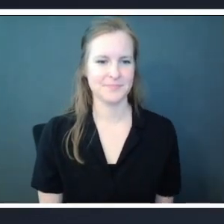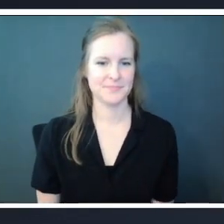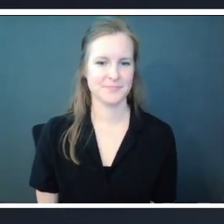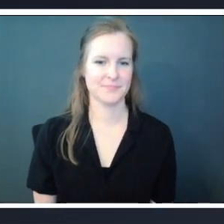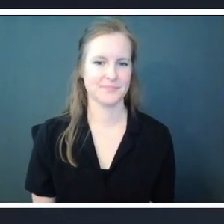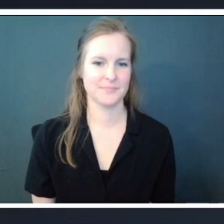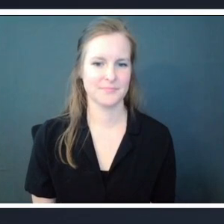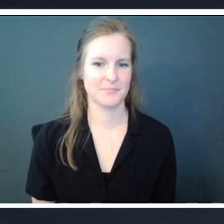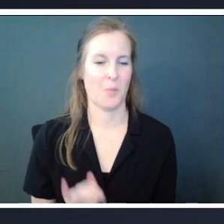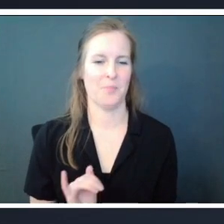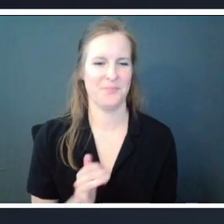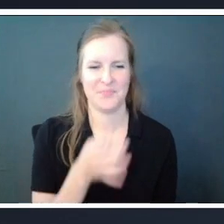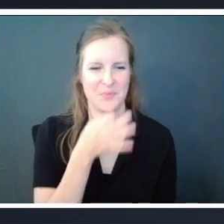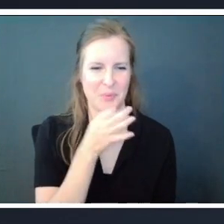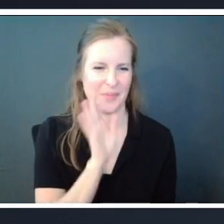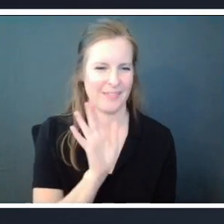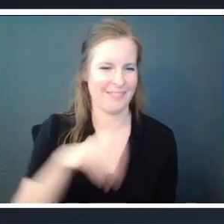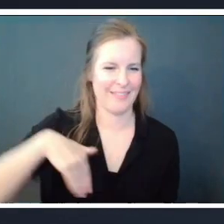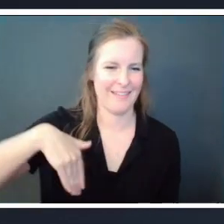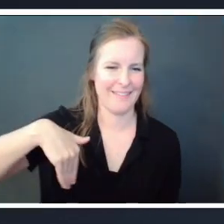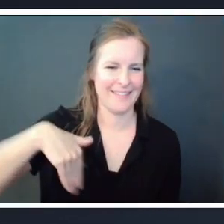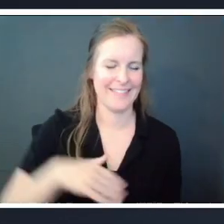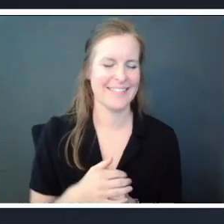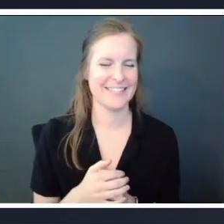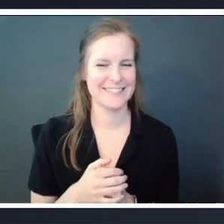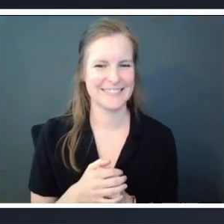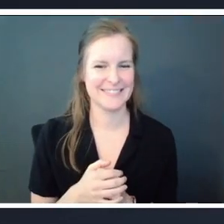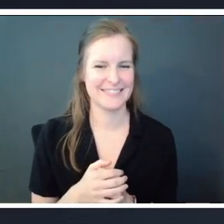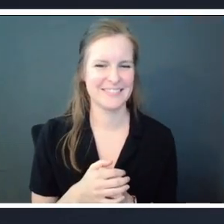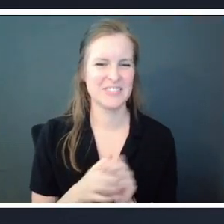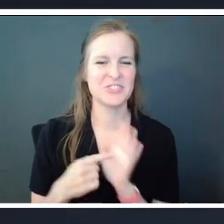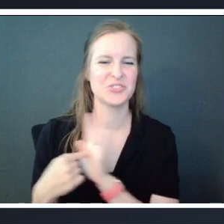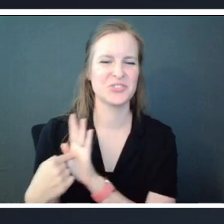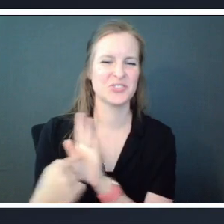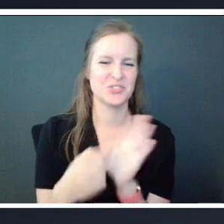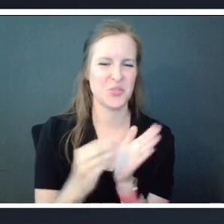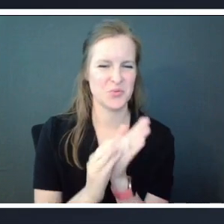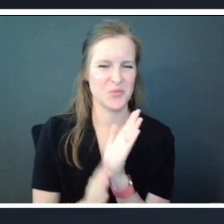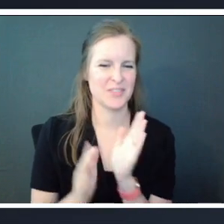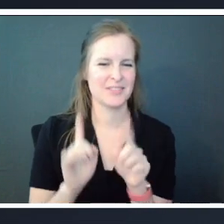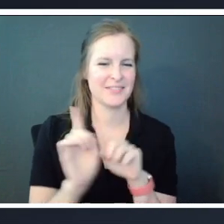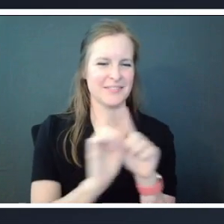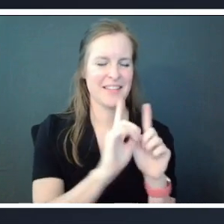Almost. We show students animals from around the globe, and this slide has a few clicks,